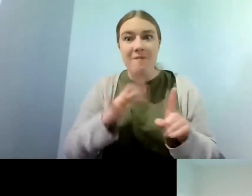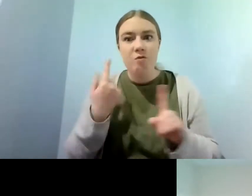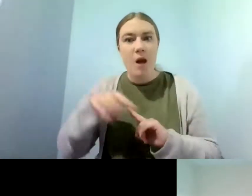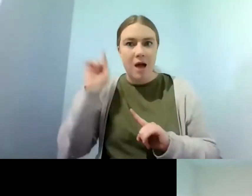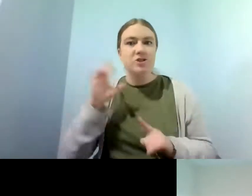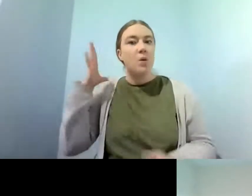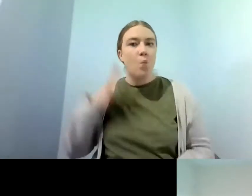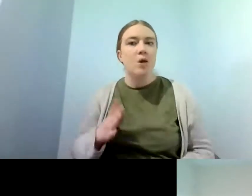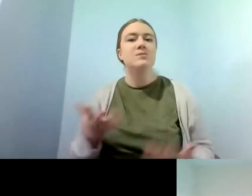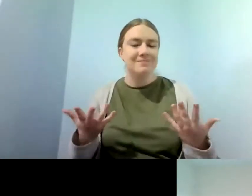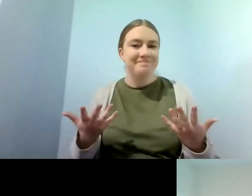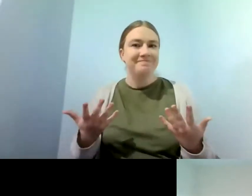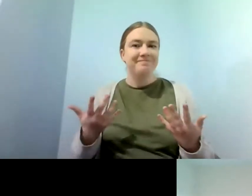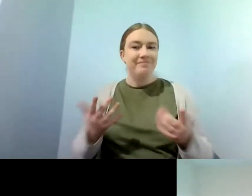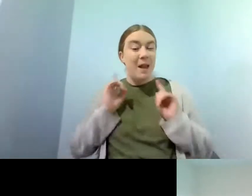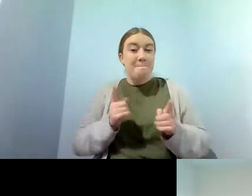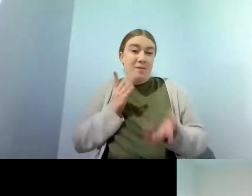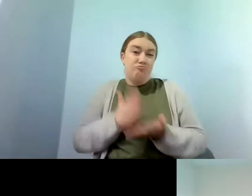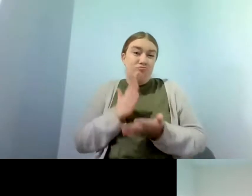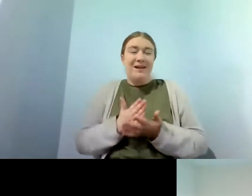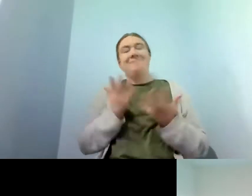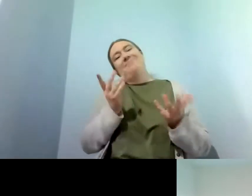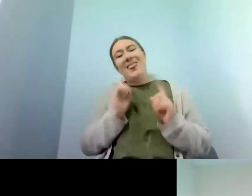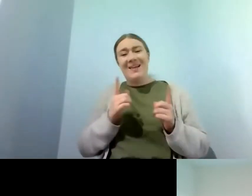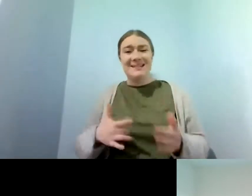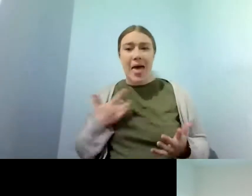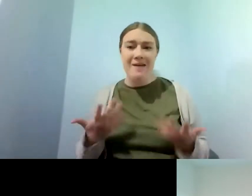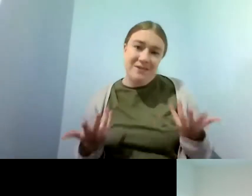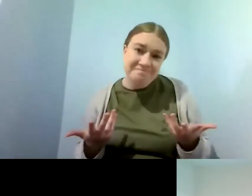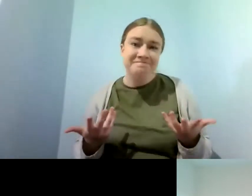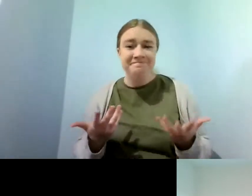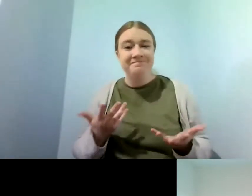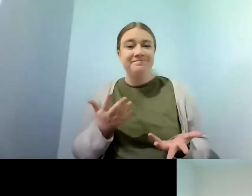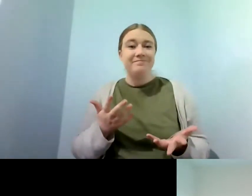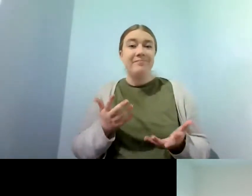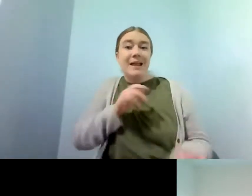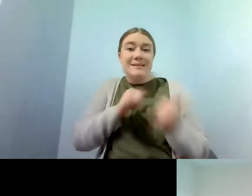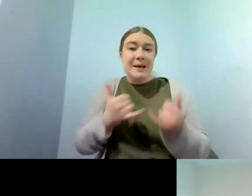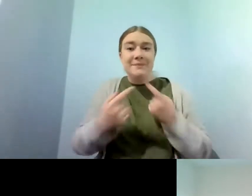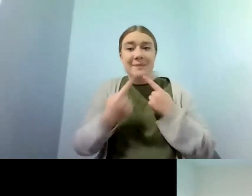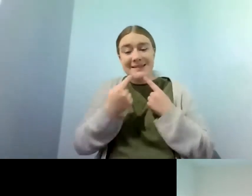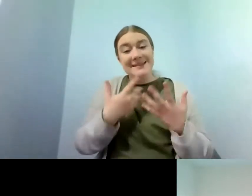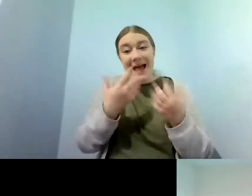but yeah it's it's one of those things and sometimes data sets have a gap in them and